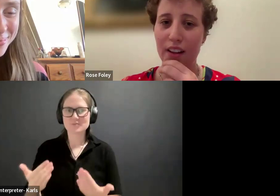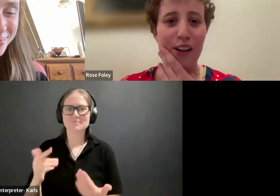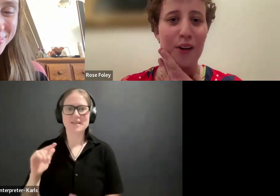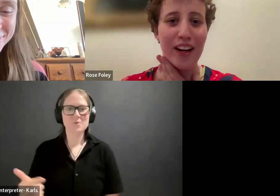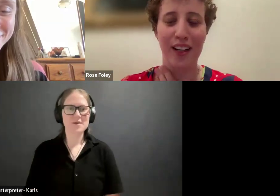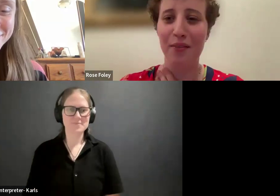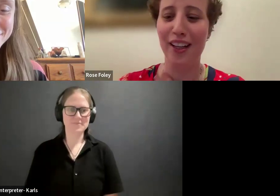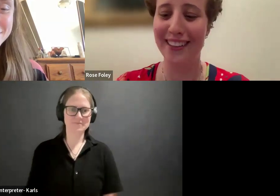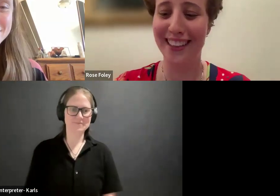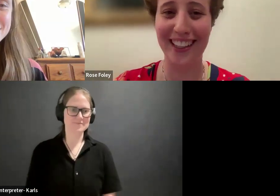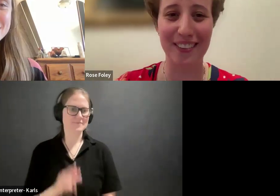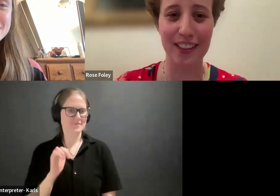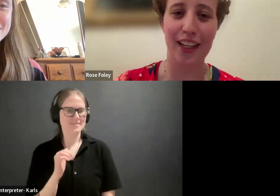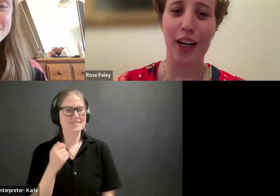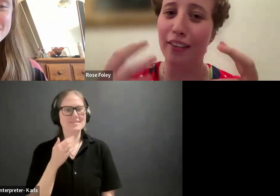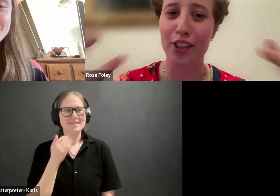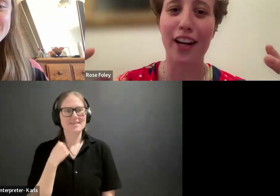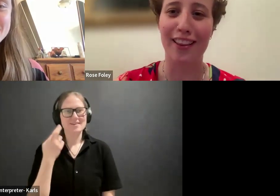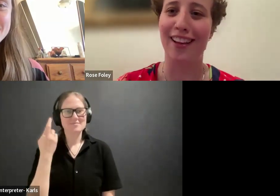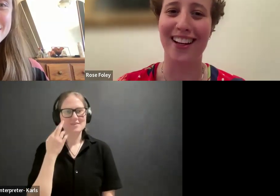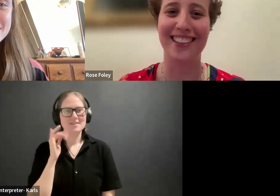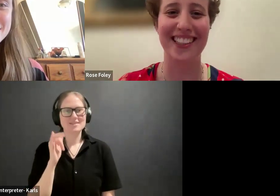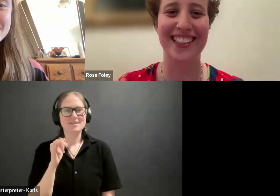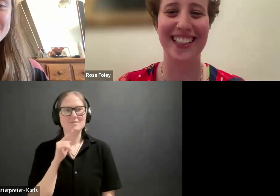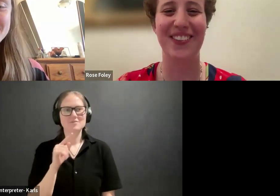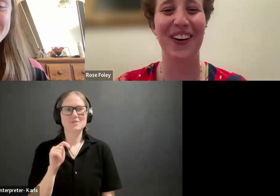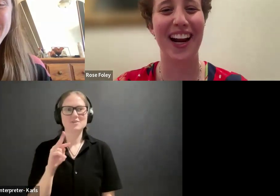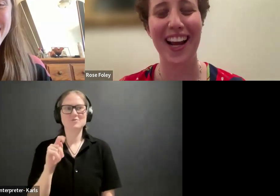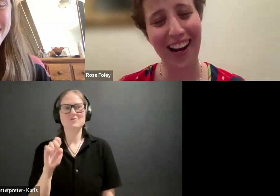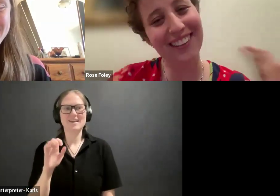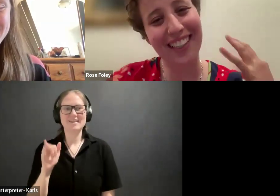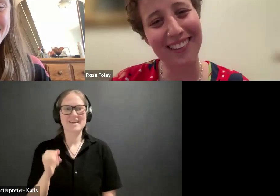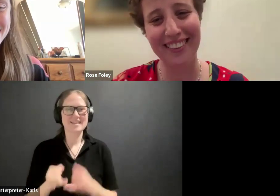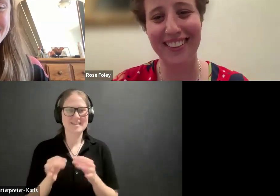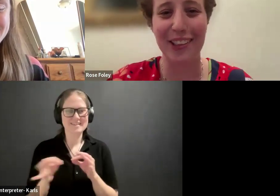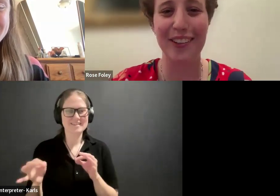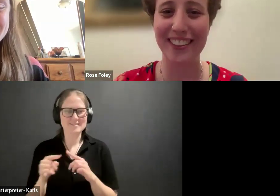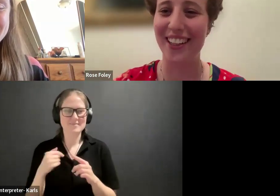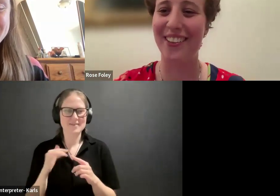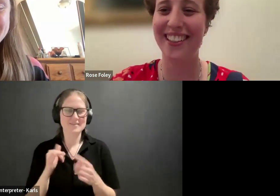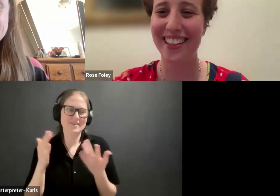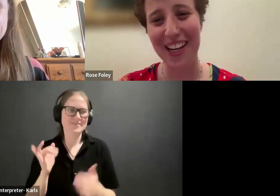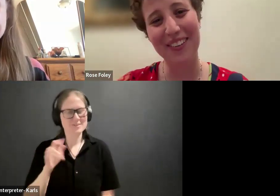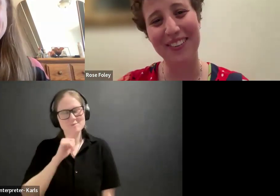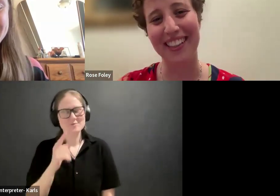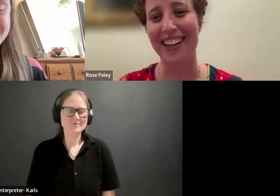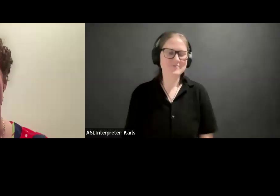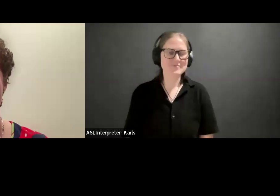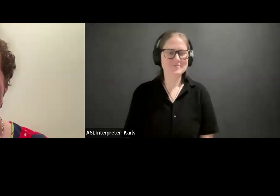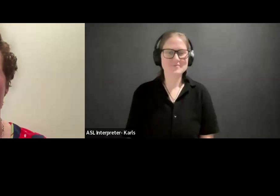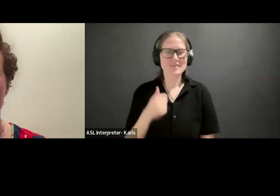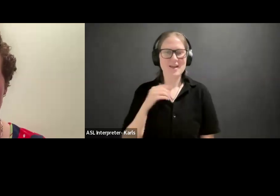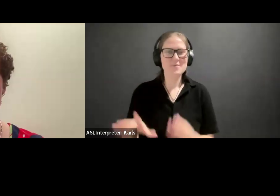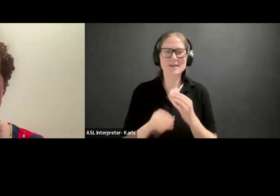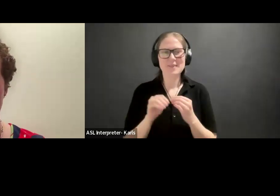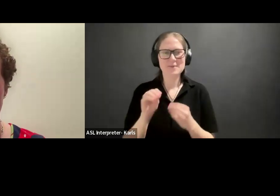Okay, I'm realizing that was, like, kind of trite, that last sentence, but I was like, oh, that's true. So, I'll put it in there. Um…